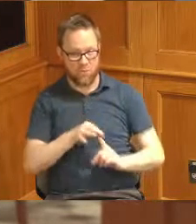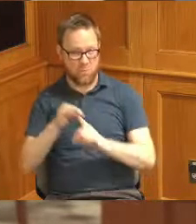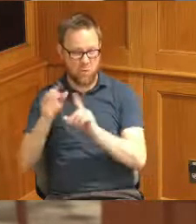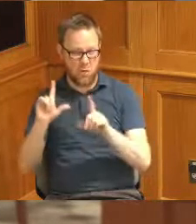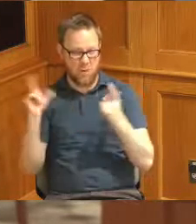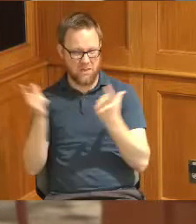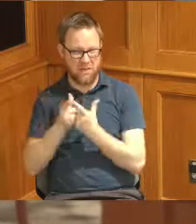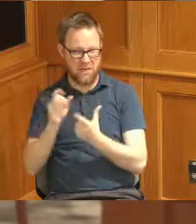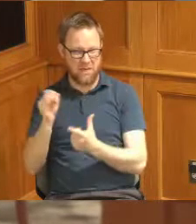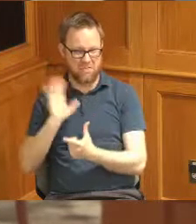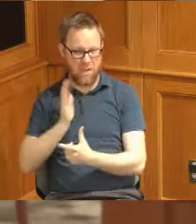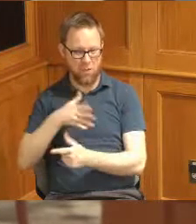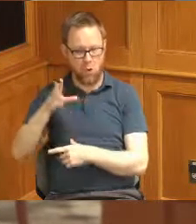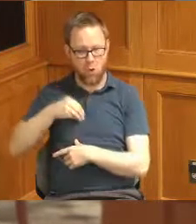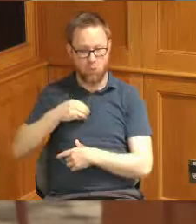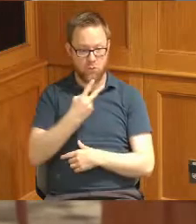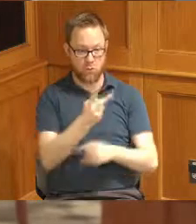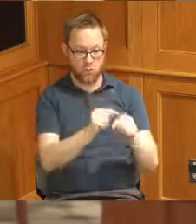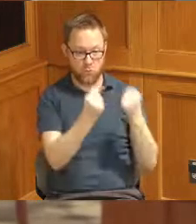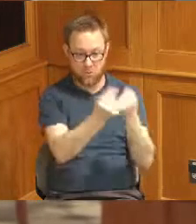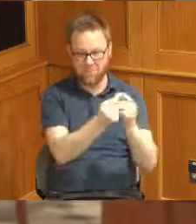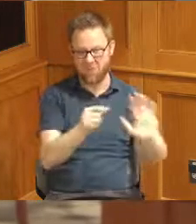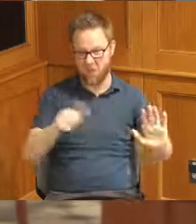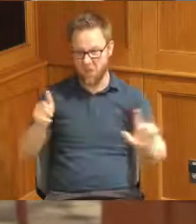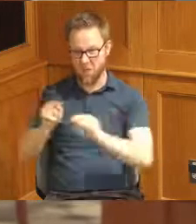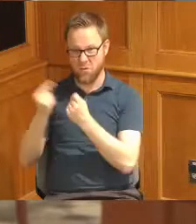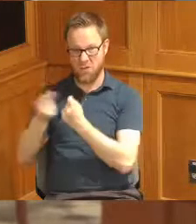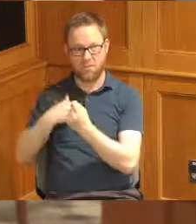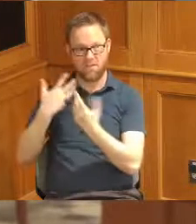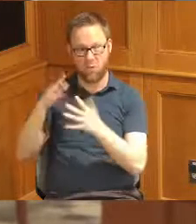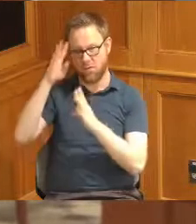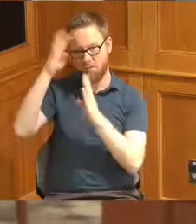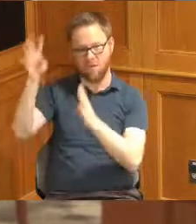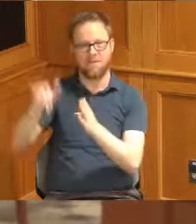teams but there's another team I've already thought of and it's professional yes we're